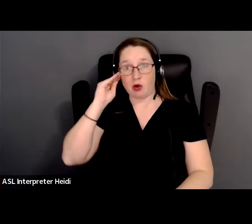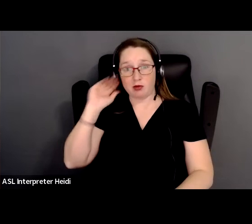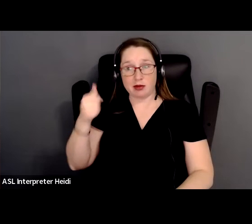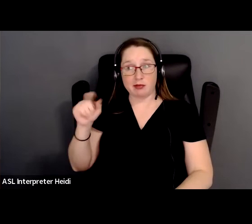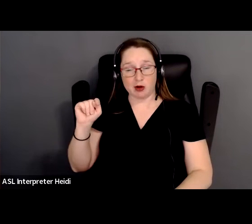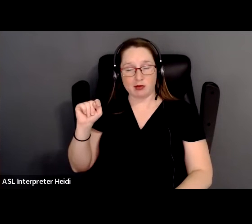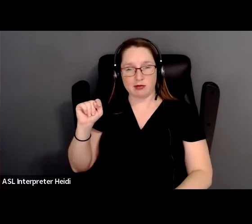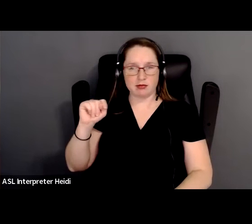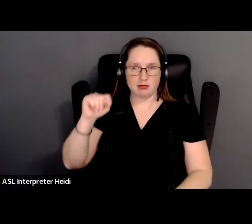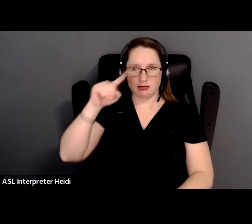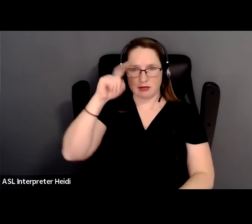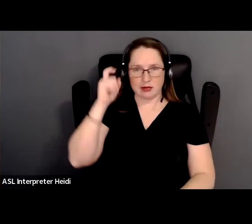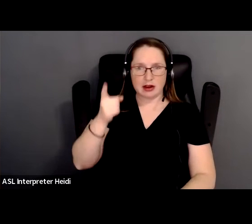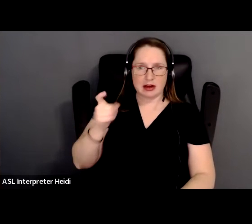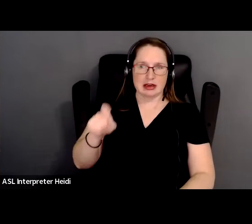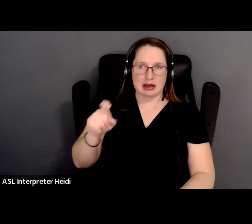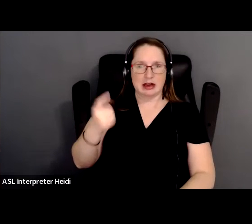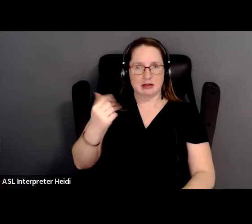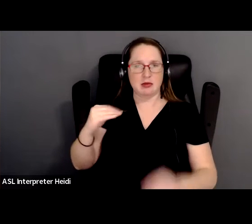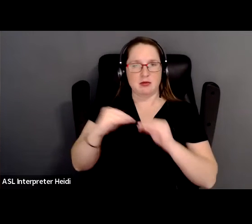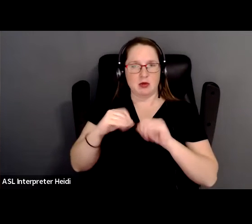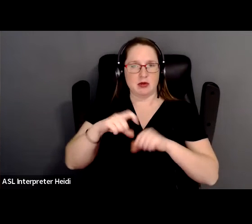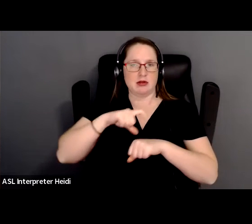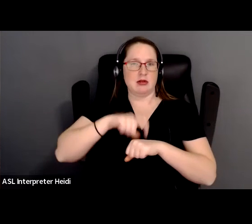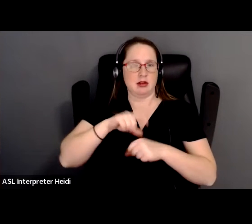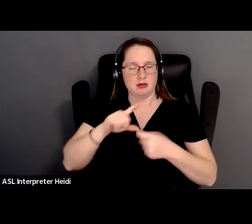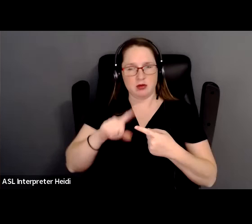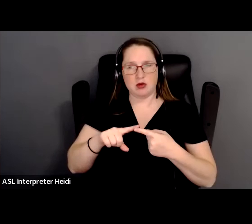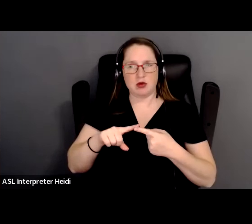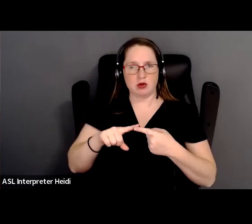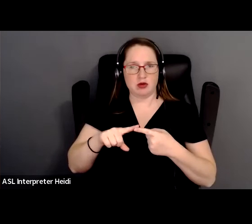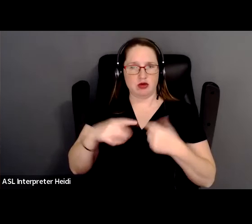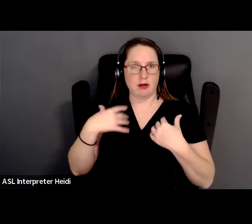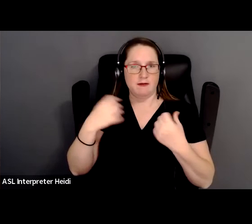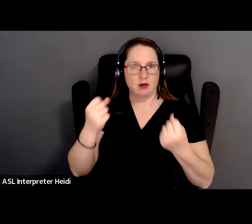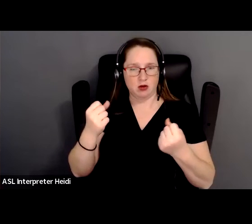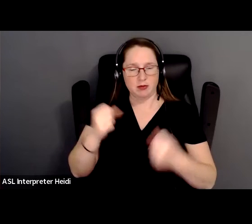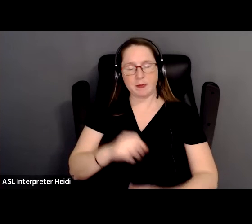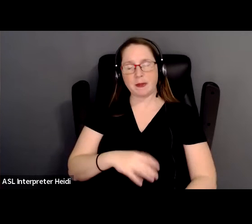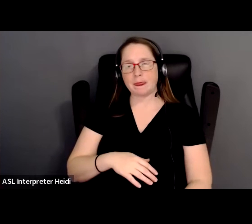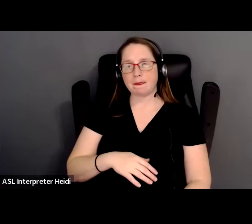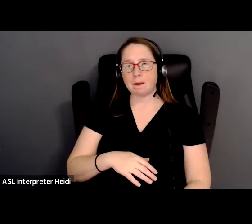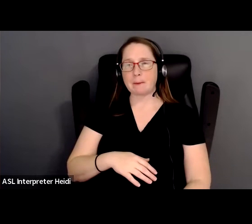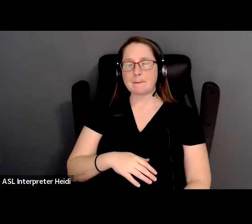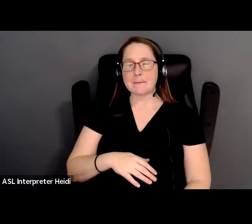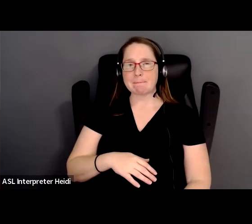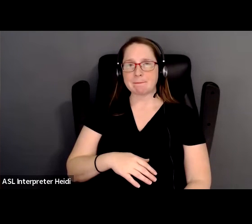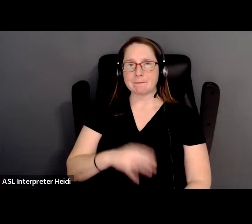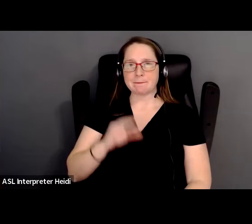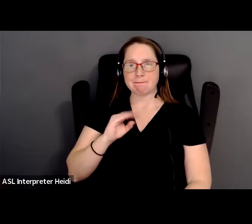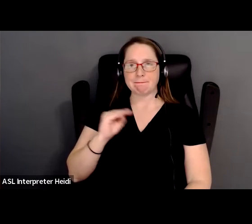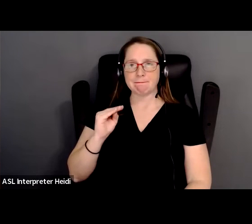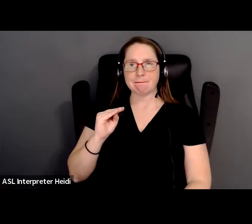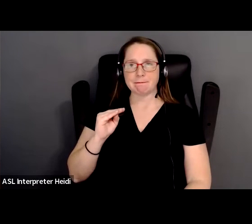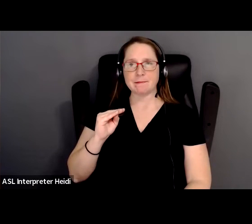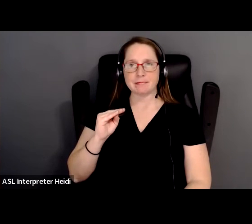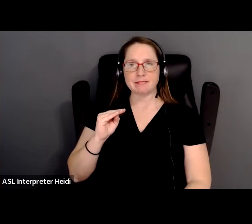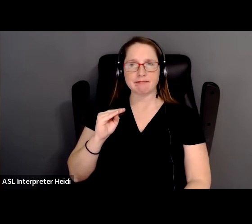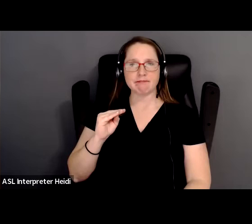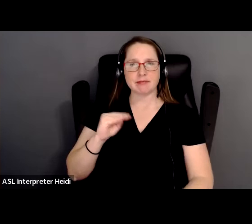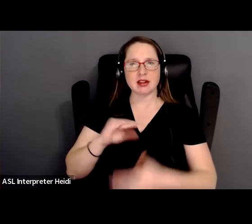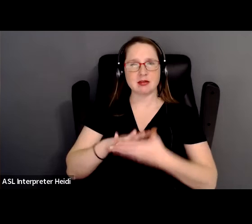because they would need a little bit more time to recover, and it has become more and more